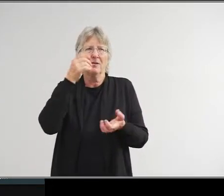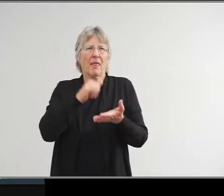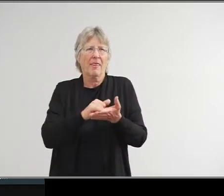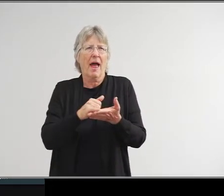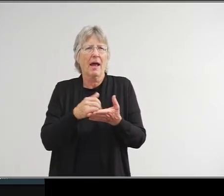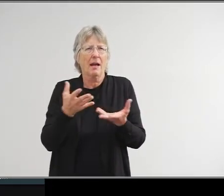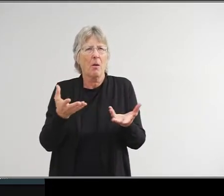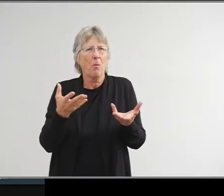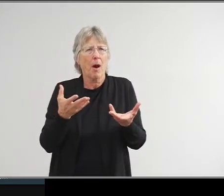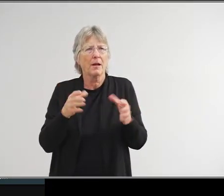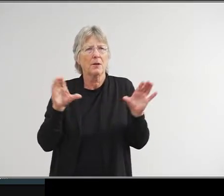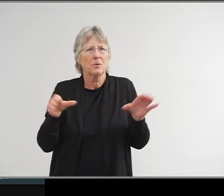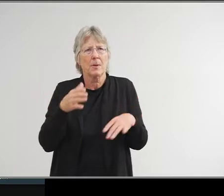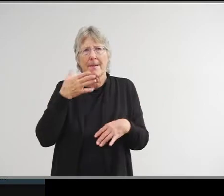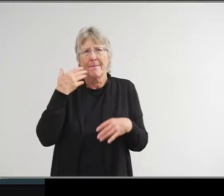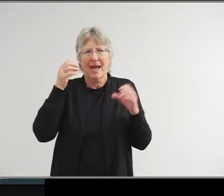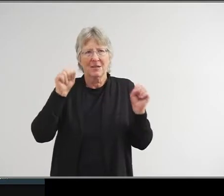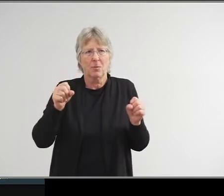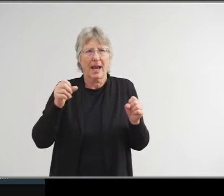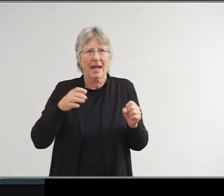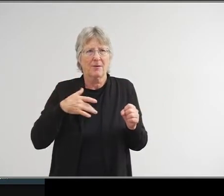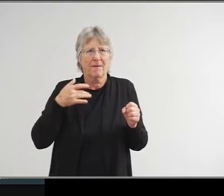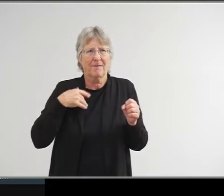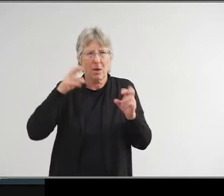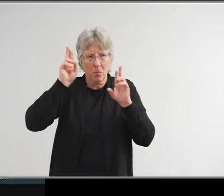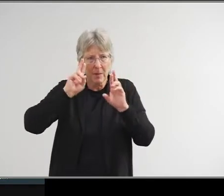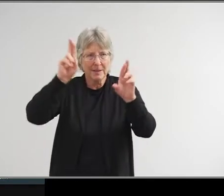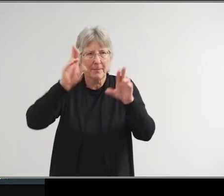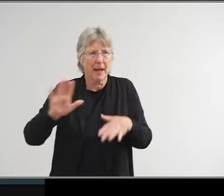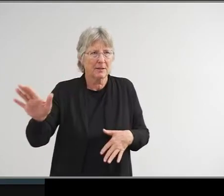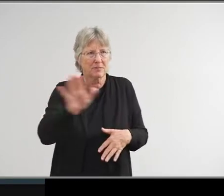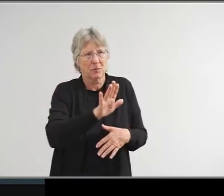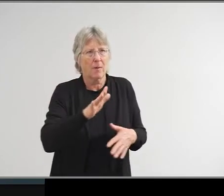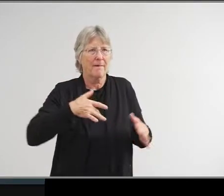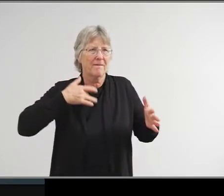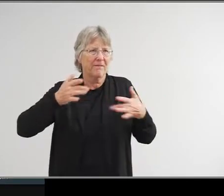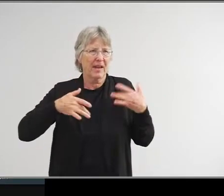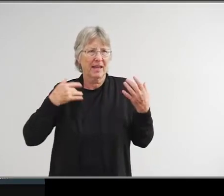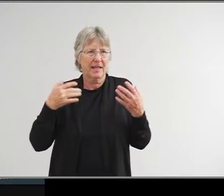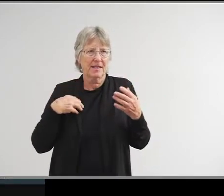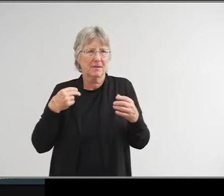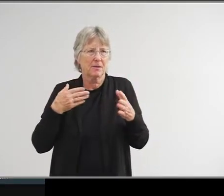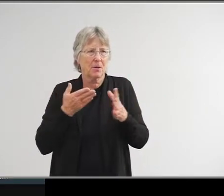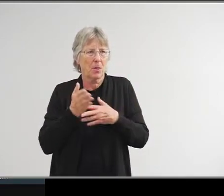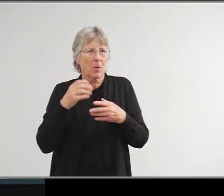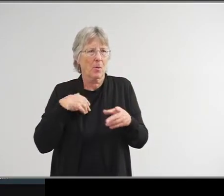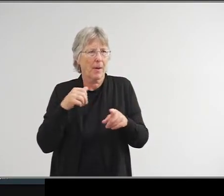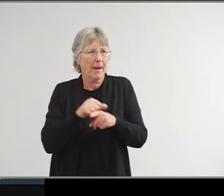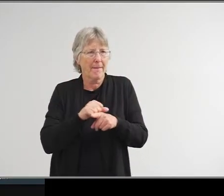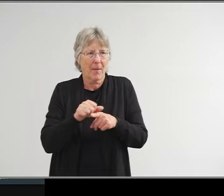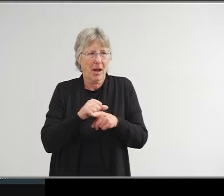that we can do to honor those feelings through our practices. So with that, we welcome any questions that you have